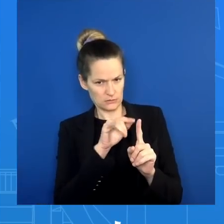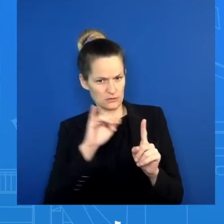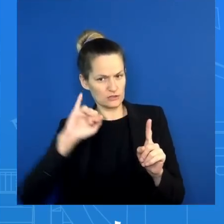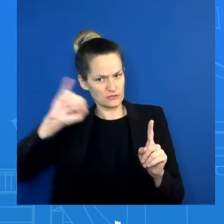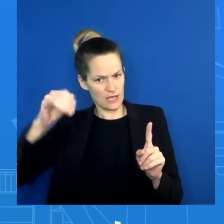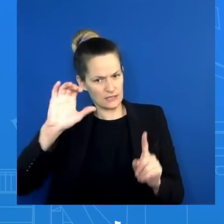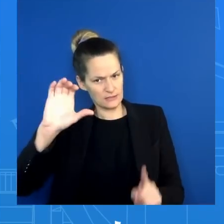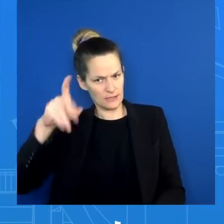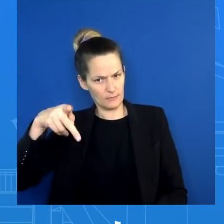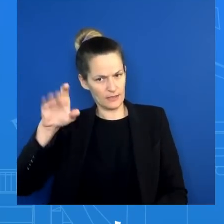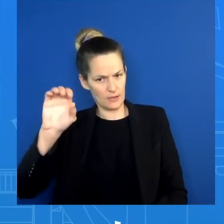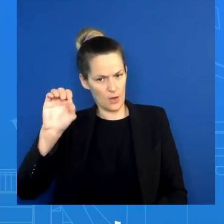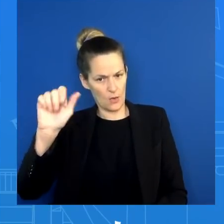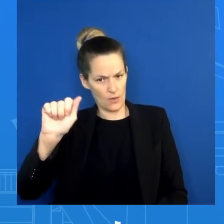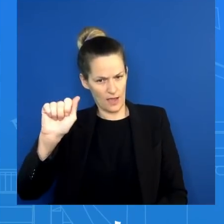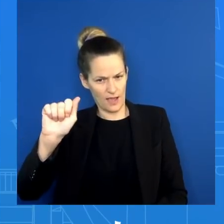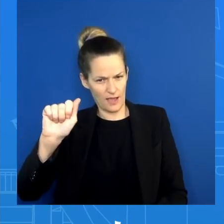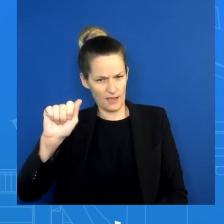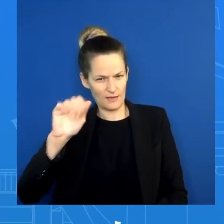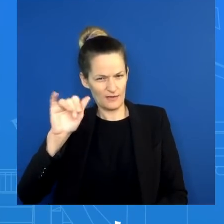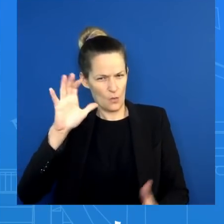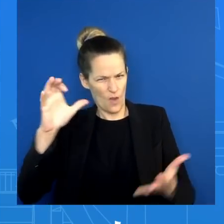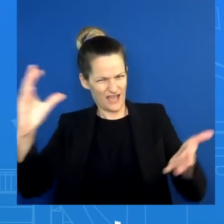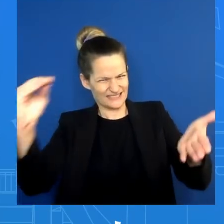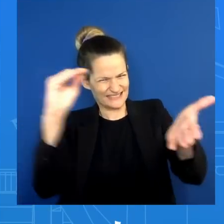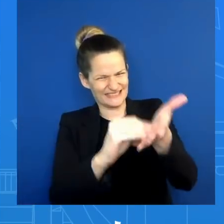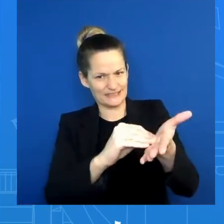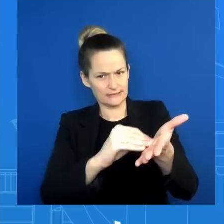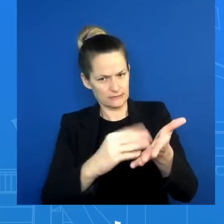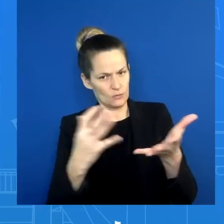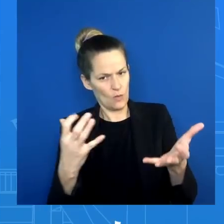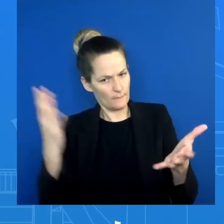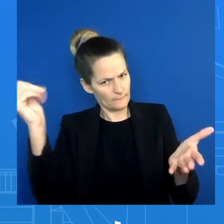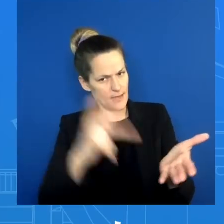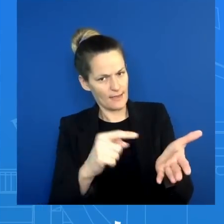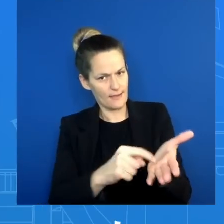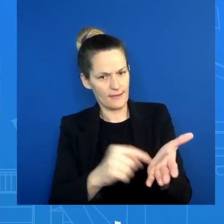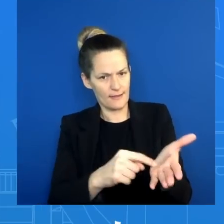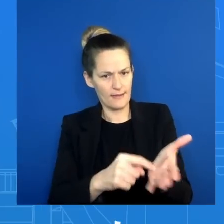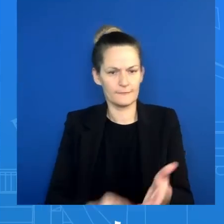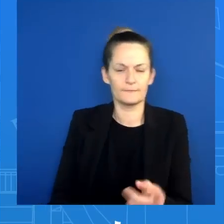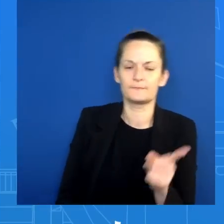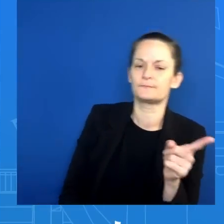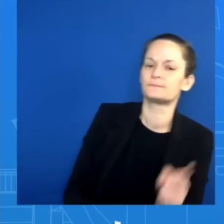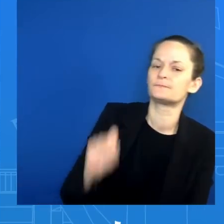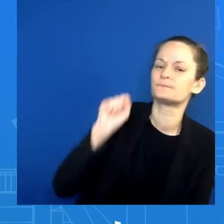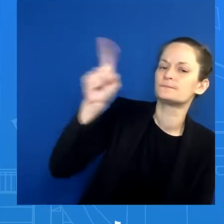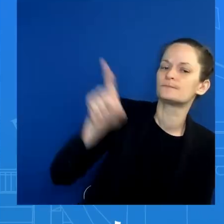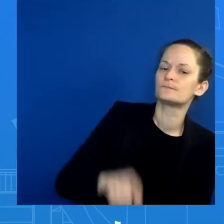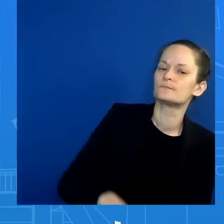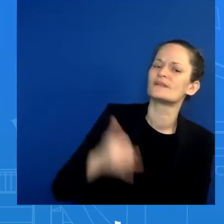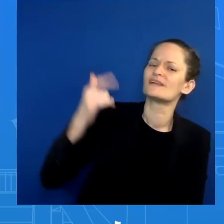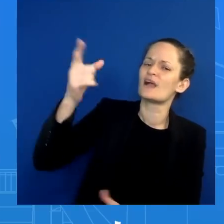to Iran and the European Union regarding the EU proposal to revive the 2015 nuclear agreement? Ms. Jean-Pierre: So, as you know,